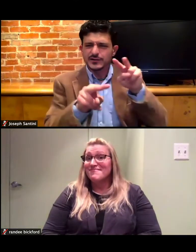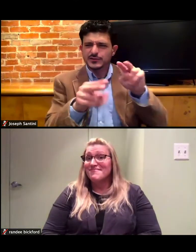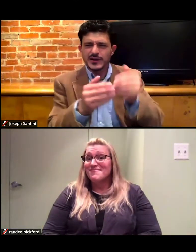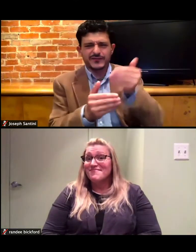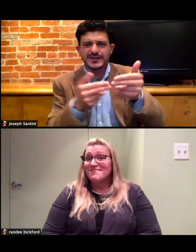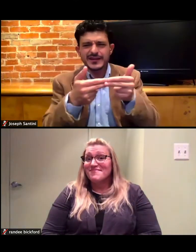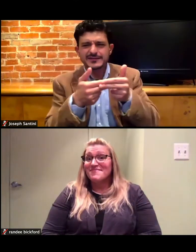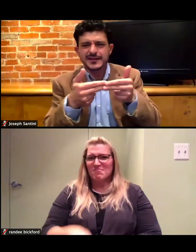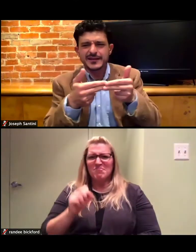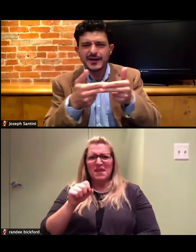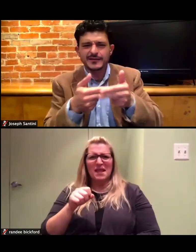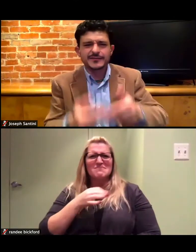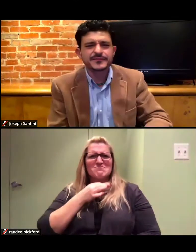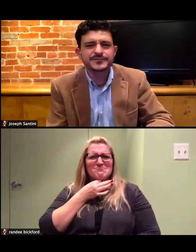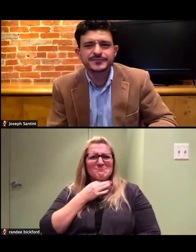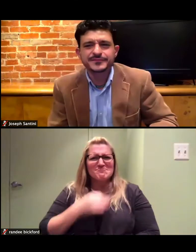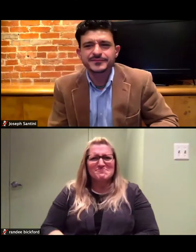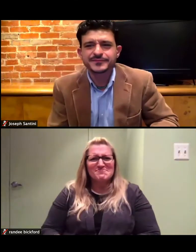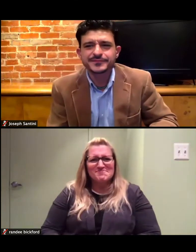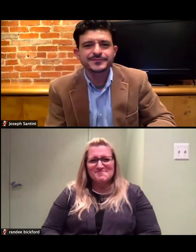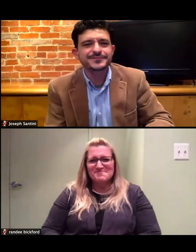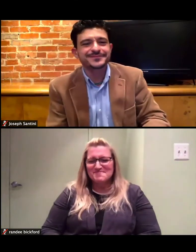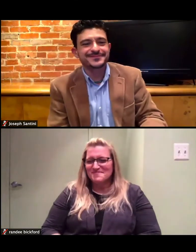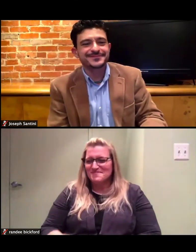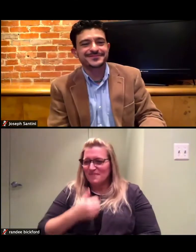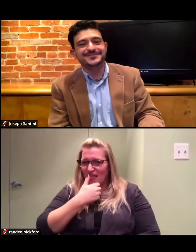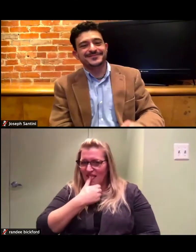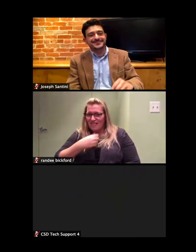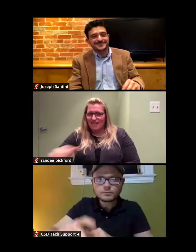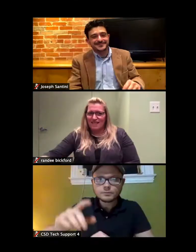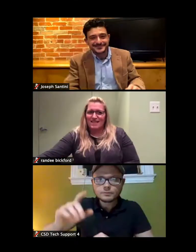having a real bank account. let's go on to the next slide.